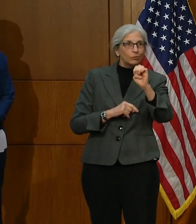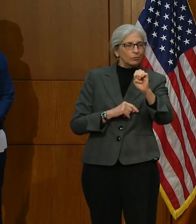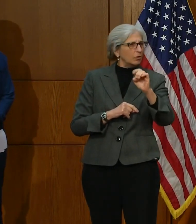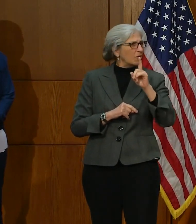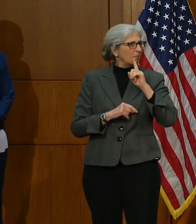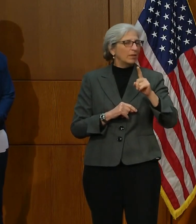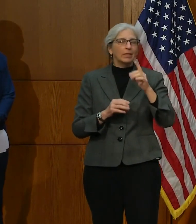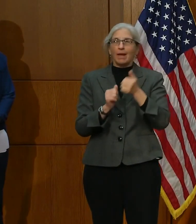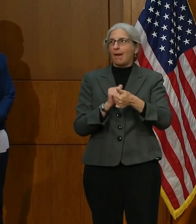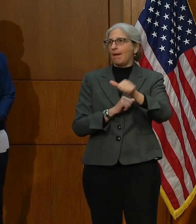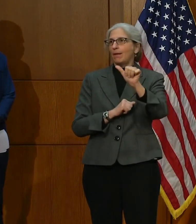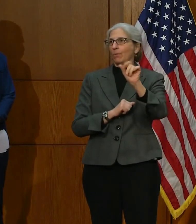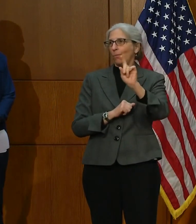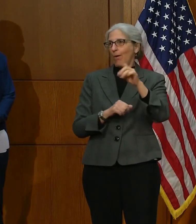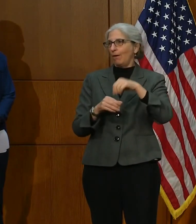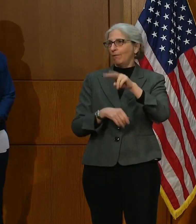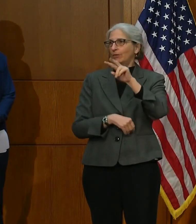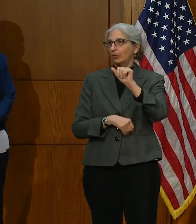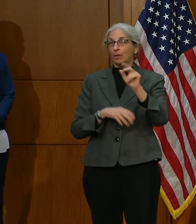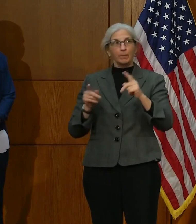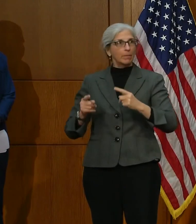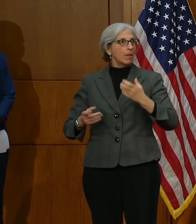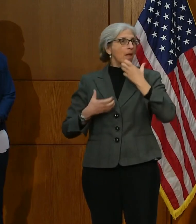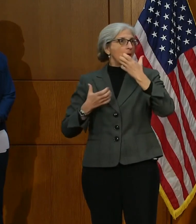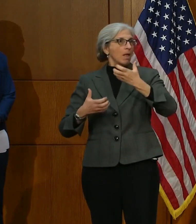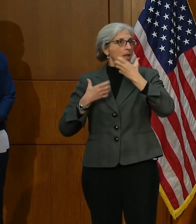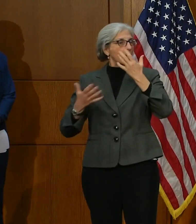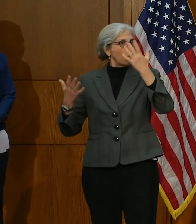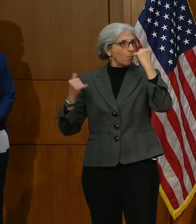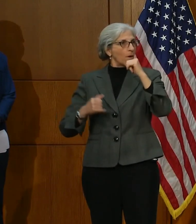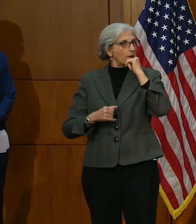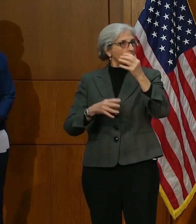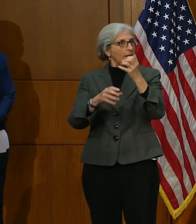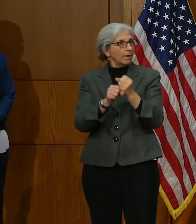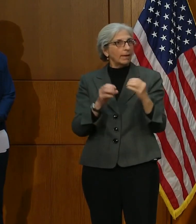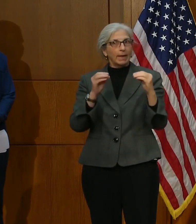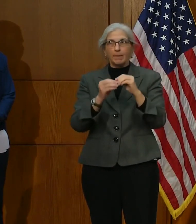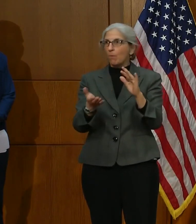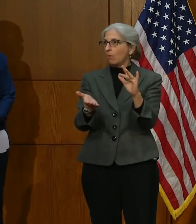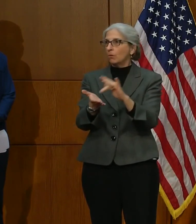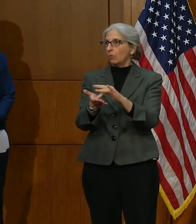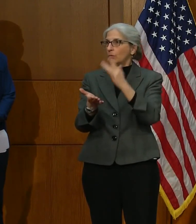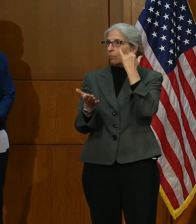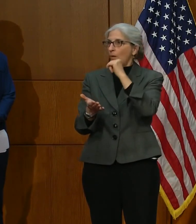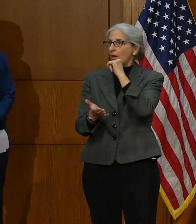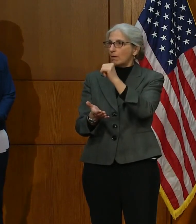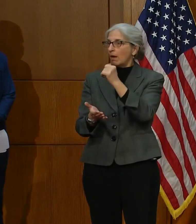SHORE WHERE I COME FROM OR REALLY ANY AREA IN VIRGINIA. PEOPLE LITERALLY SAYING, YOU